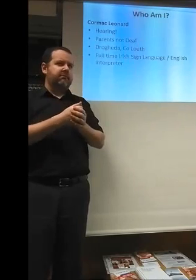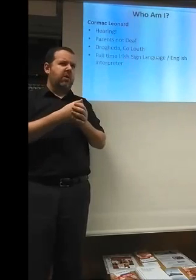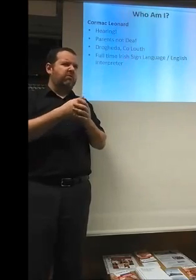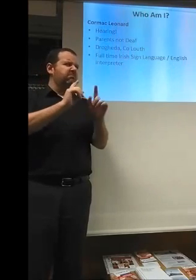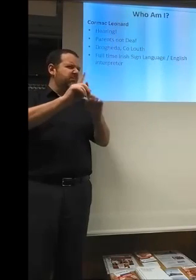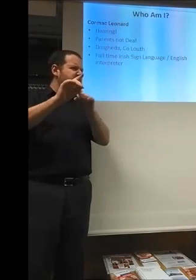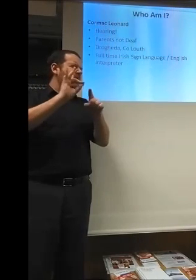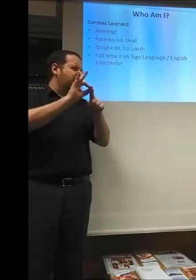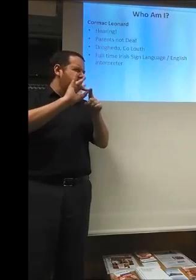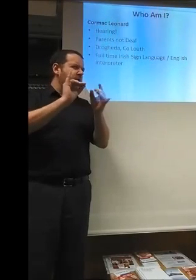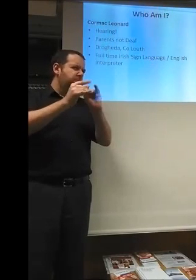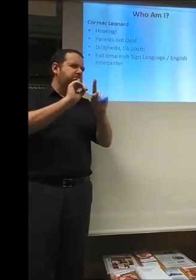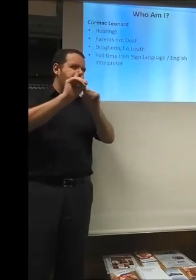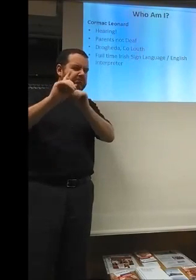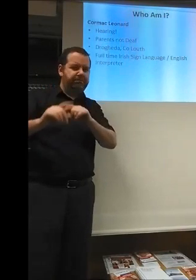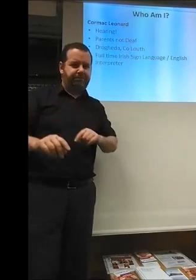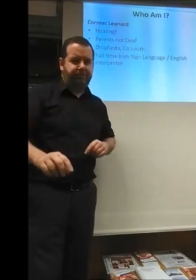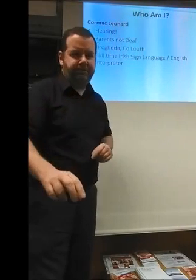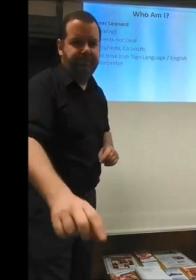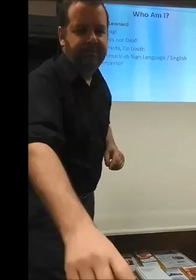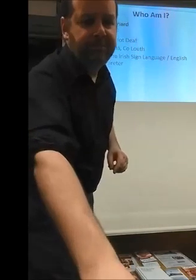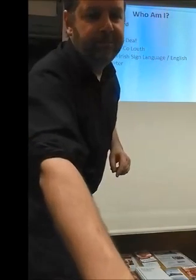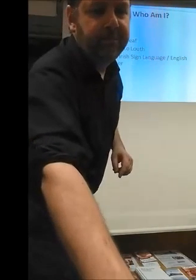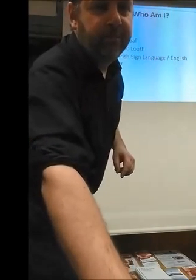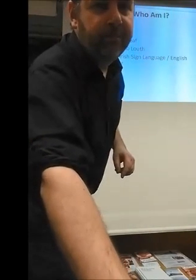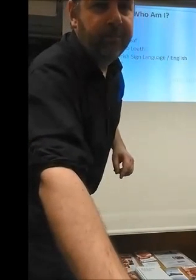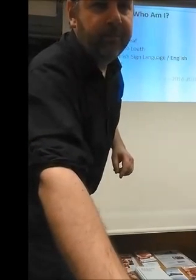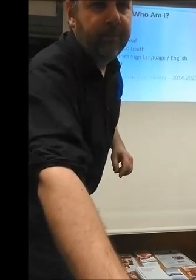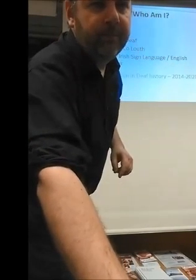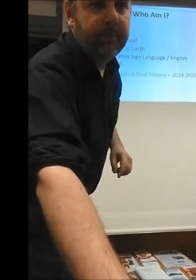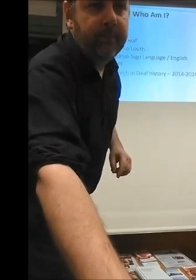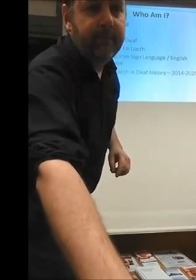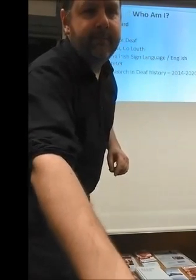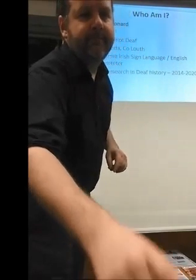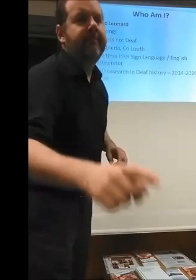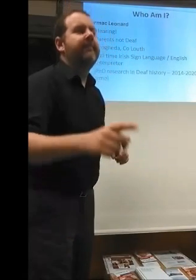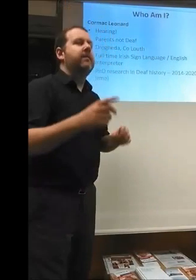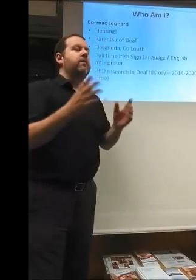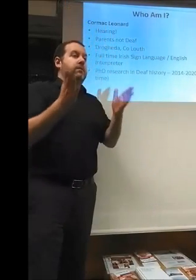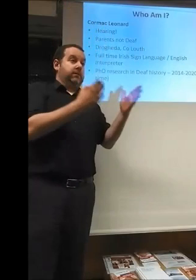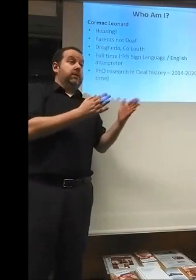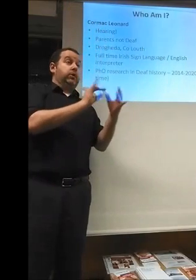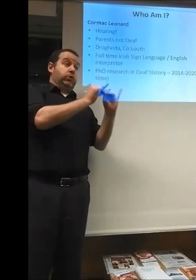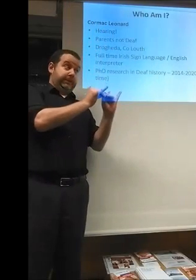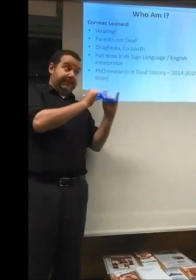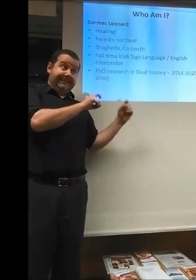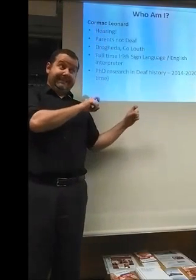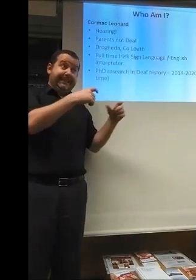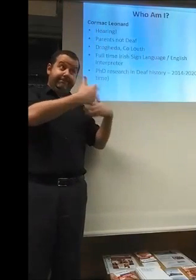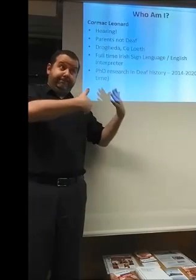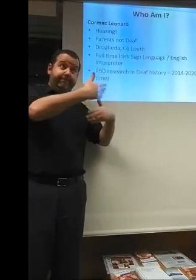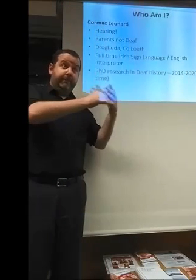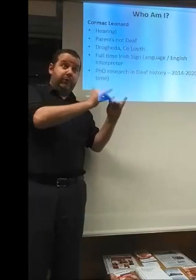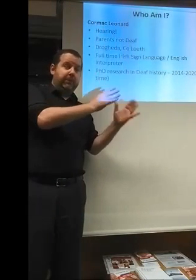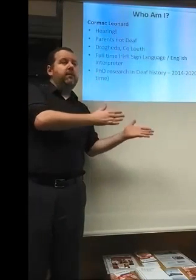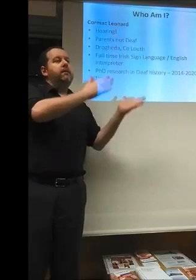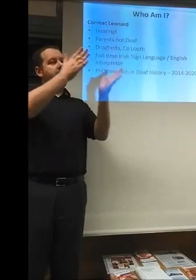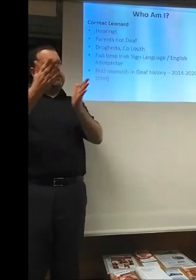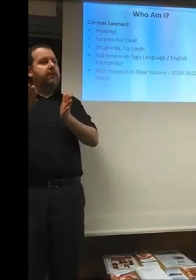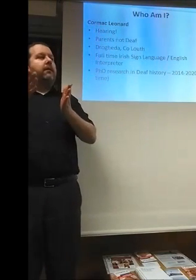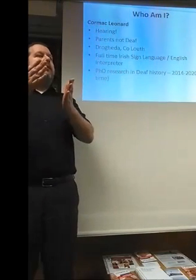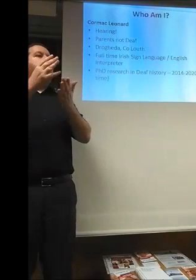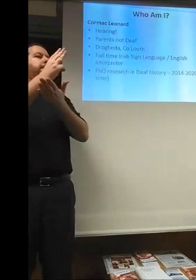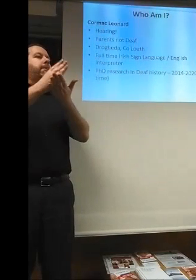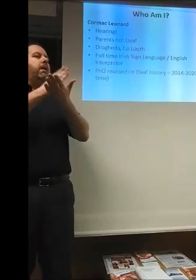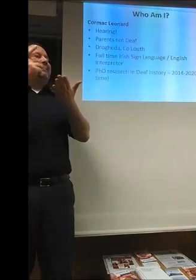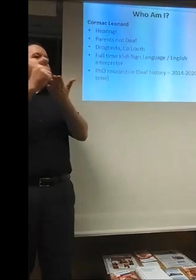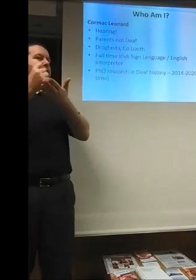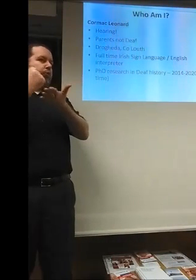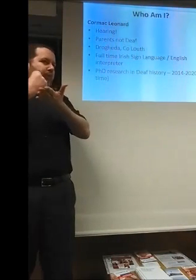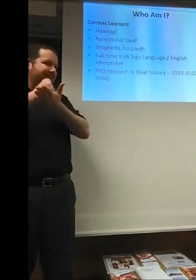And I’ve interpreted in many different areas, so I’m still interpreting today but also